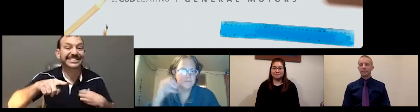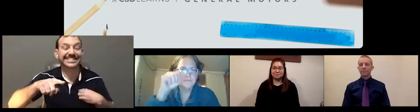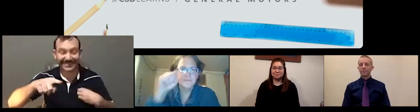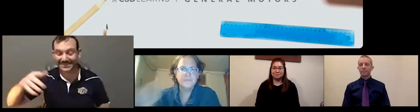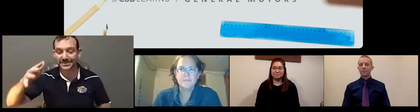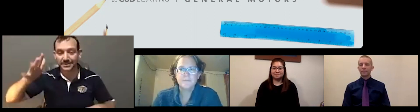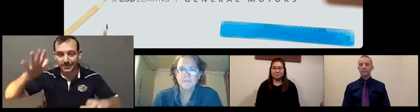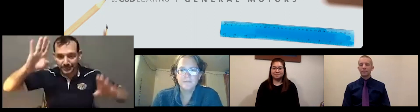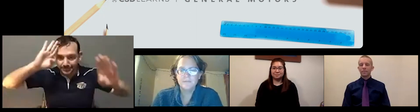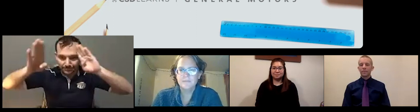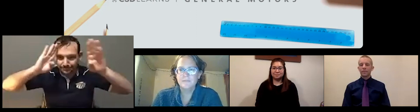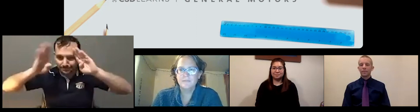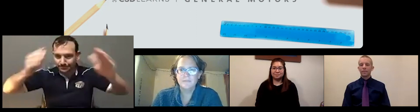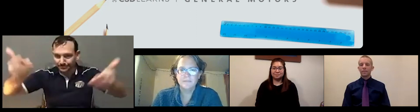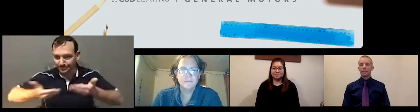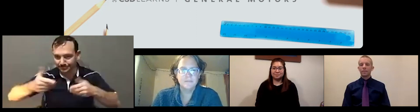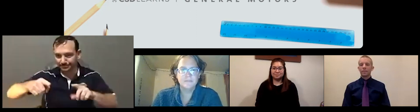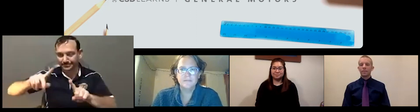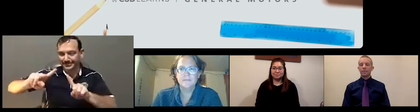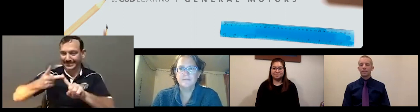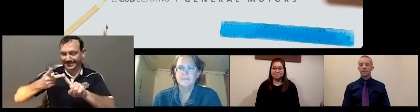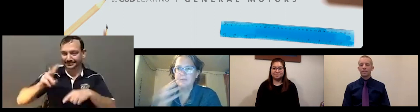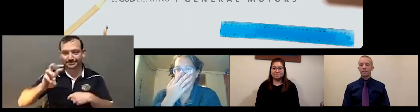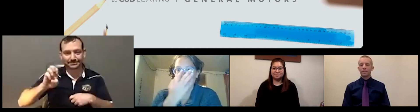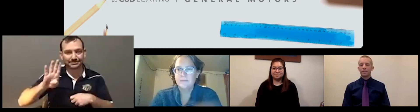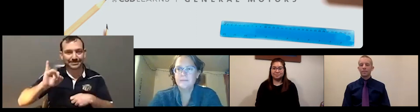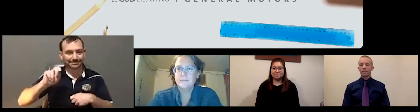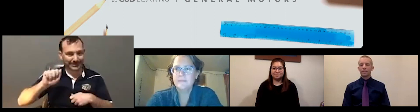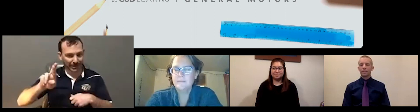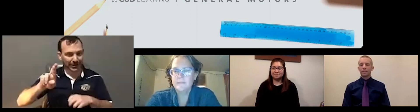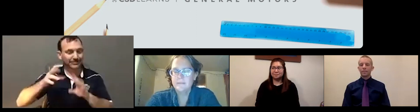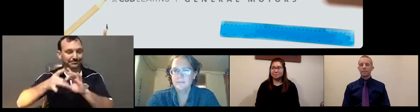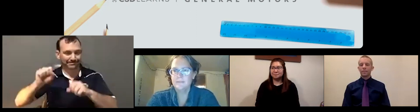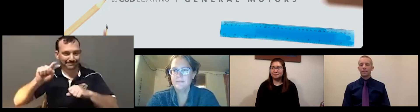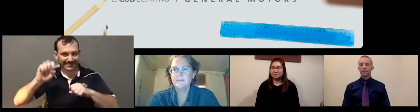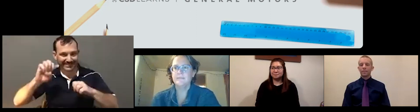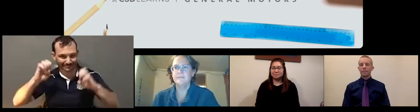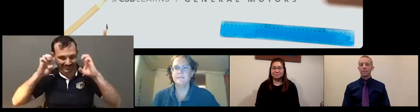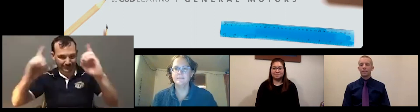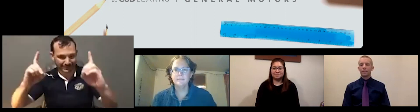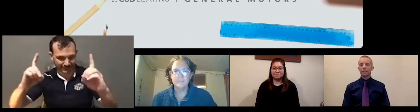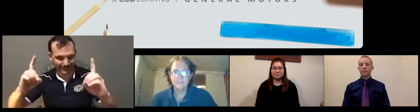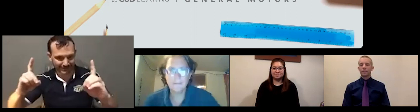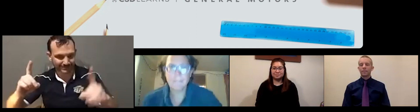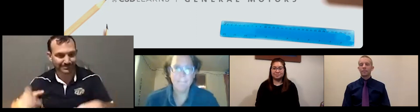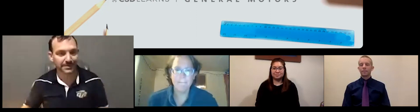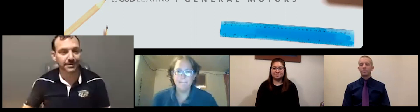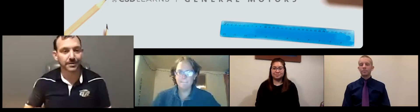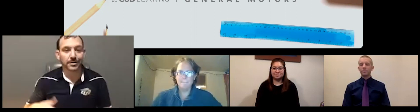Yes. Hello, and welcome, to the second webinar, in this series, about, "Deaf and Hard of Hearing Education in STEM."